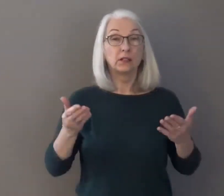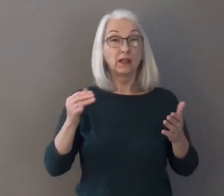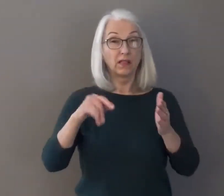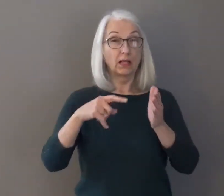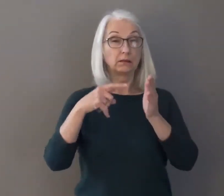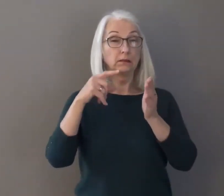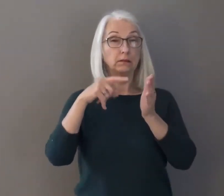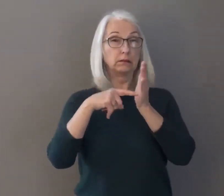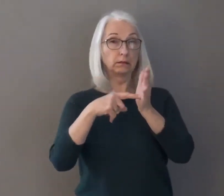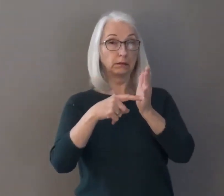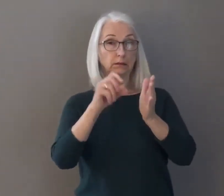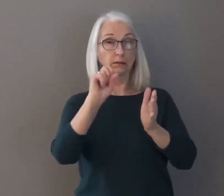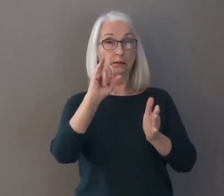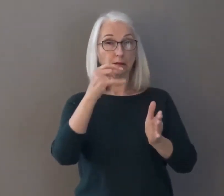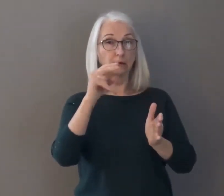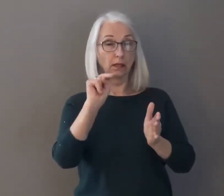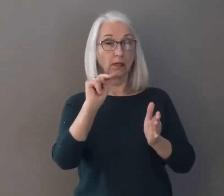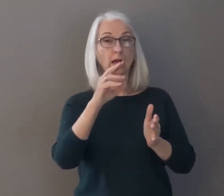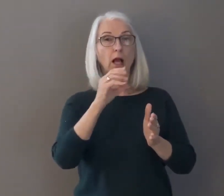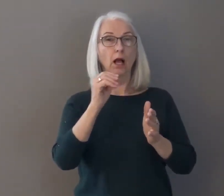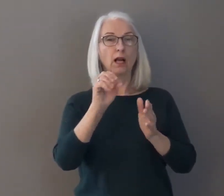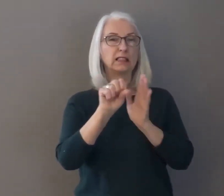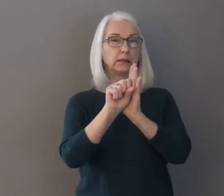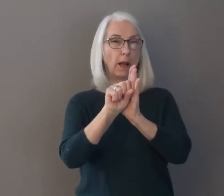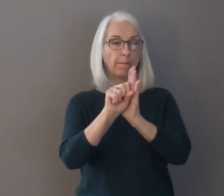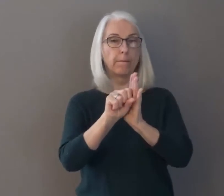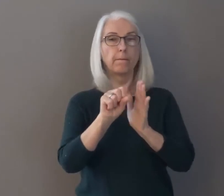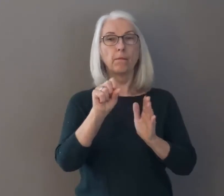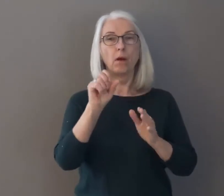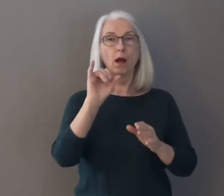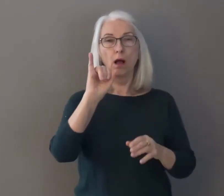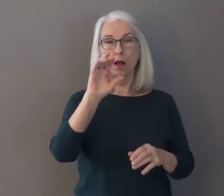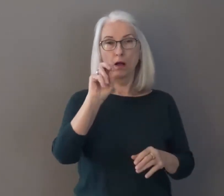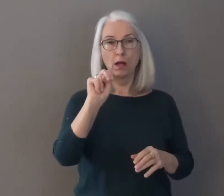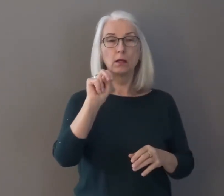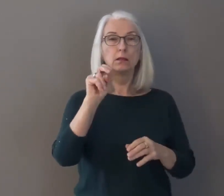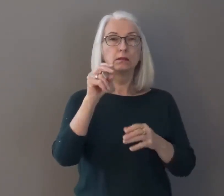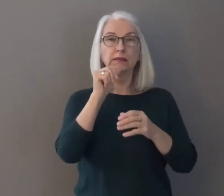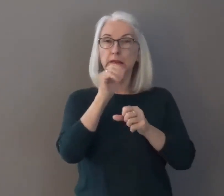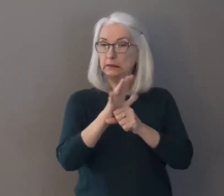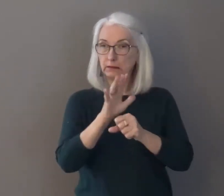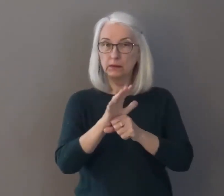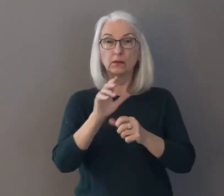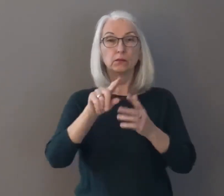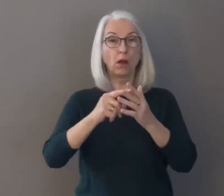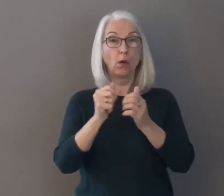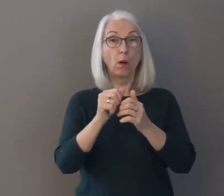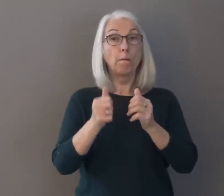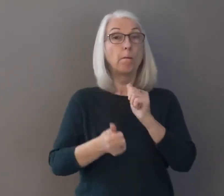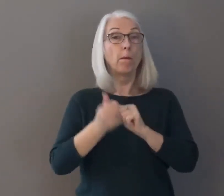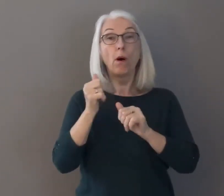Here are signs and symptoms of iron deficiency, starting with the most common.